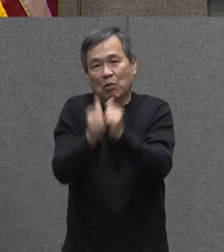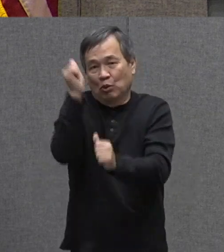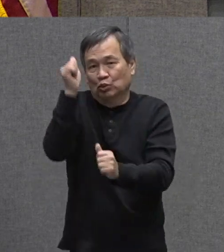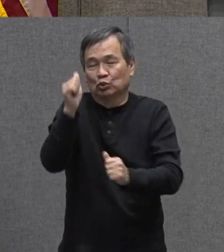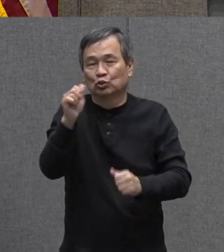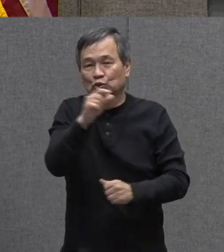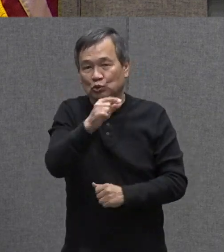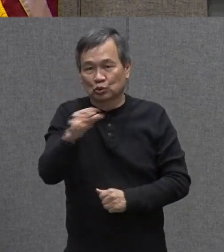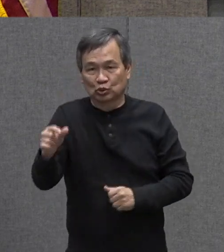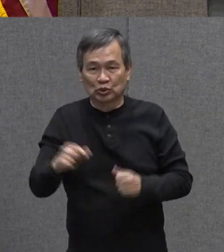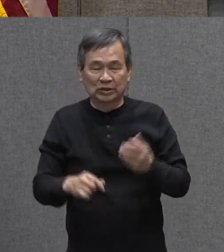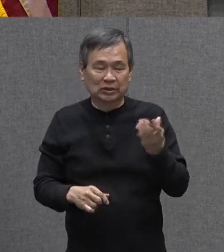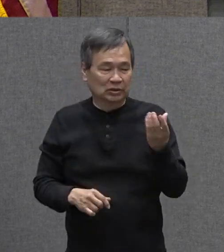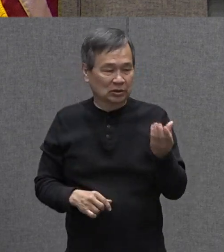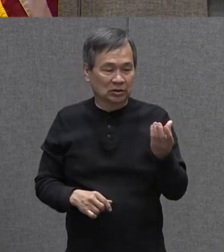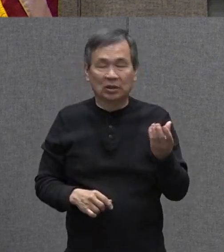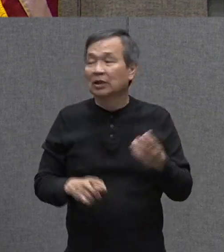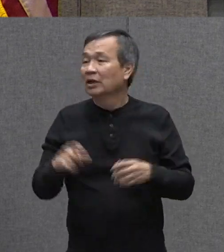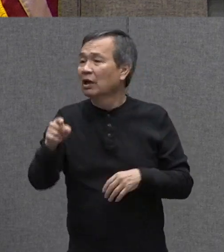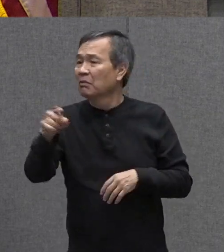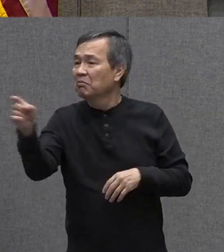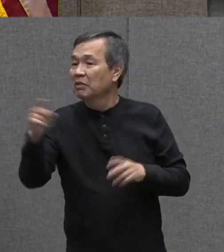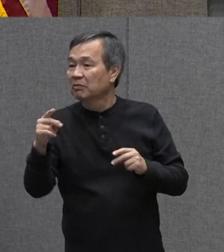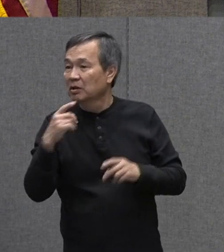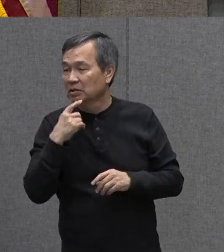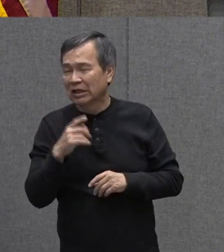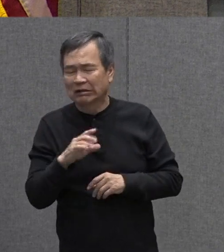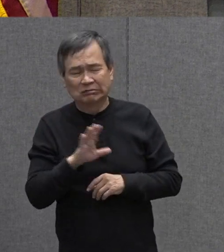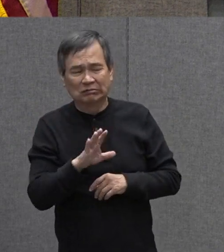Some people might say this pear is yellowish green.